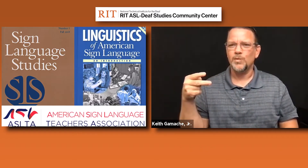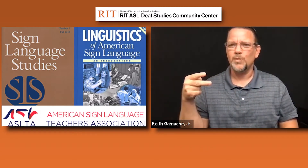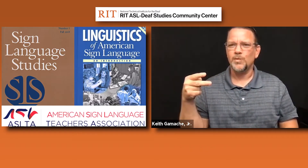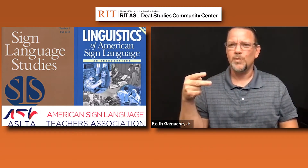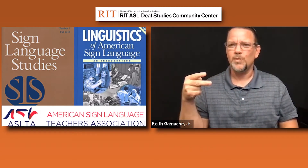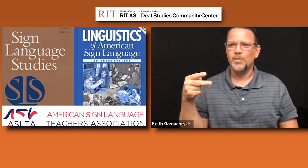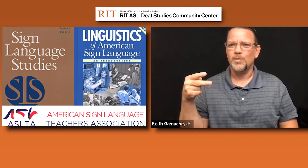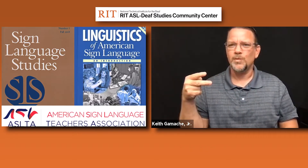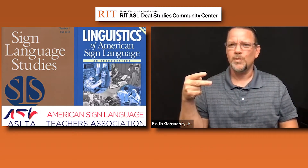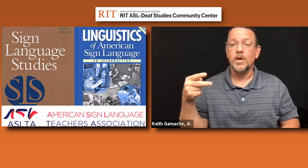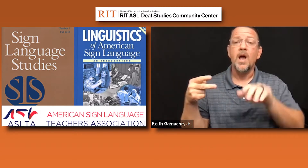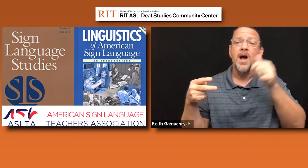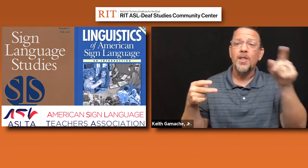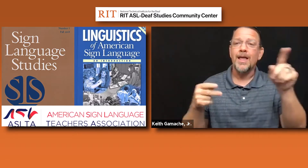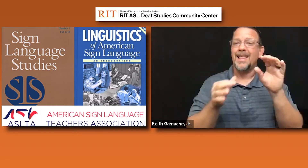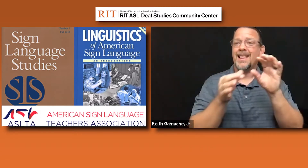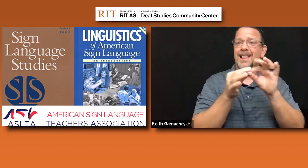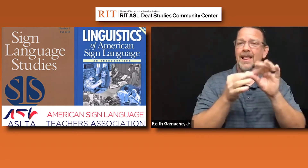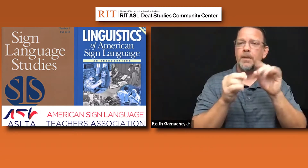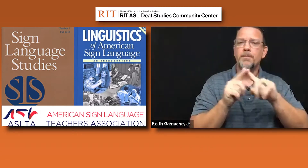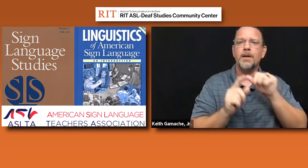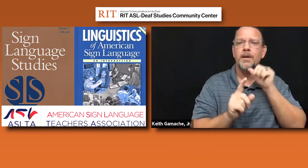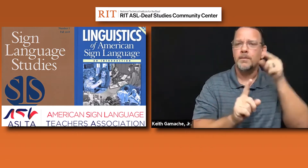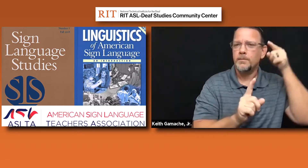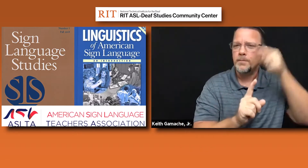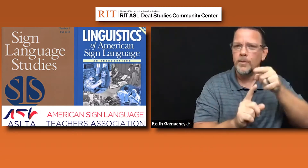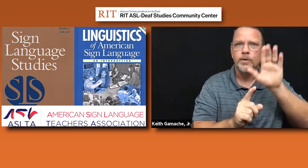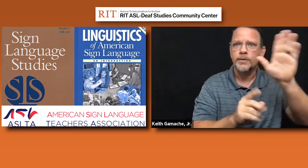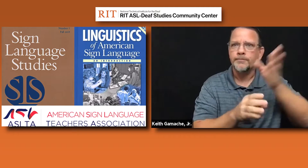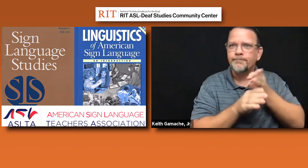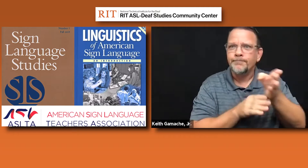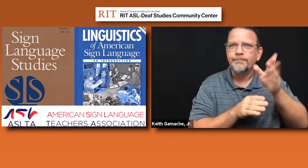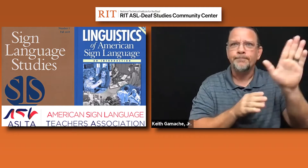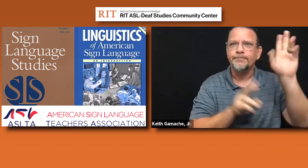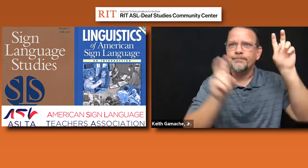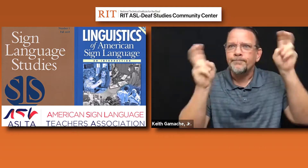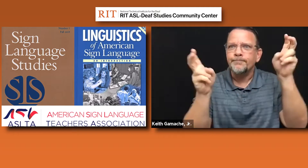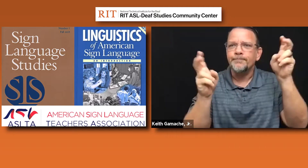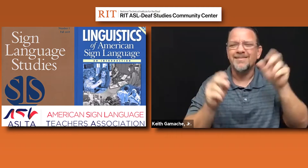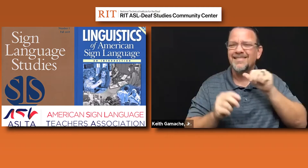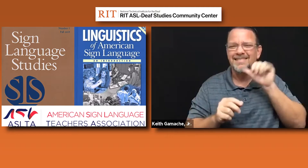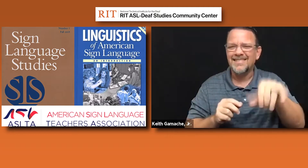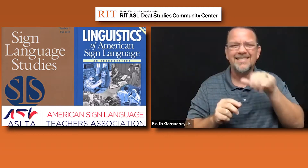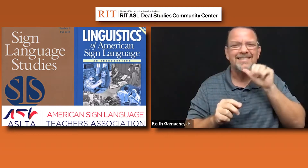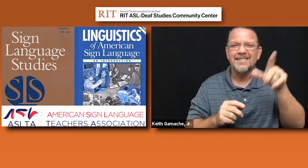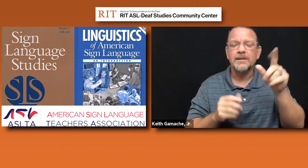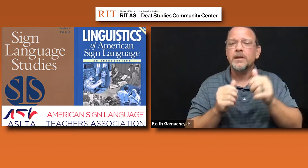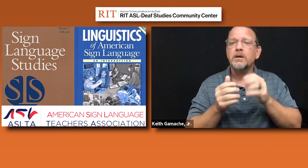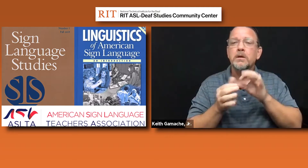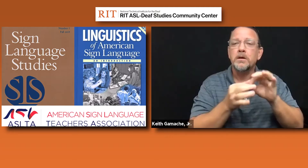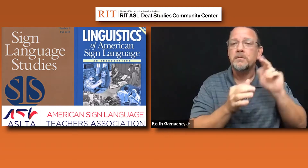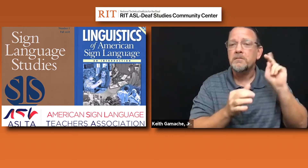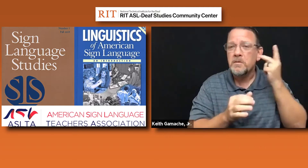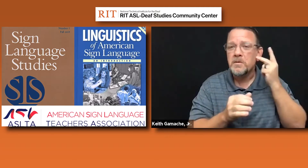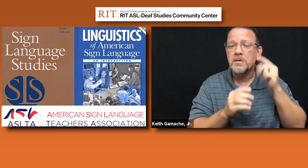covered topics of syntax and discourse, so, you know, there are some that have to do